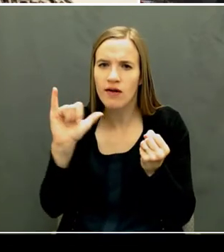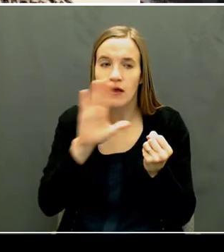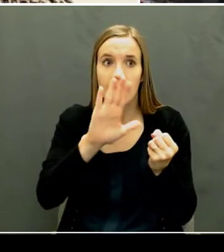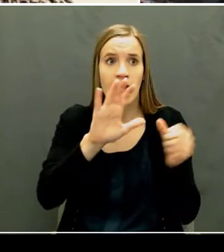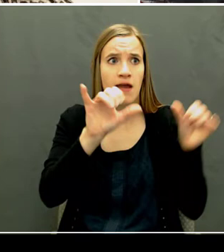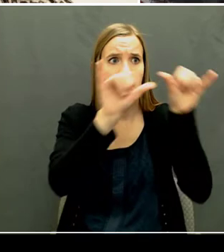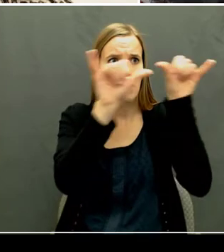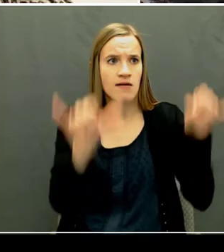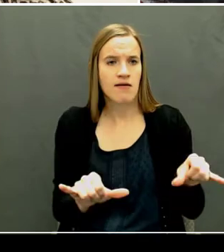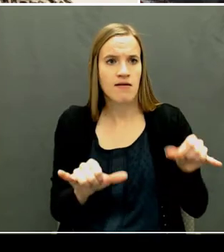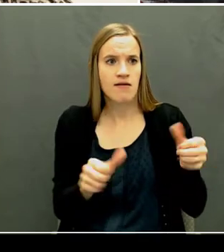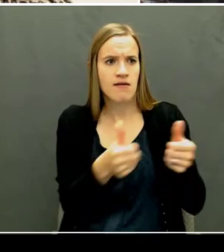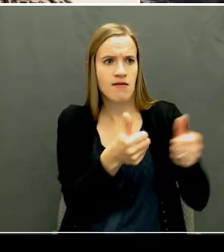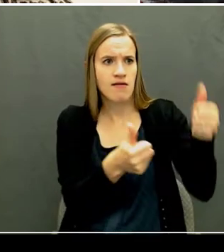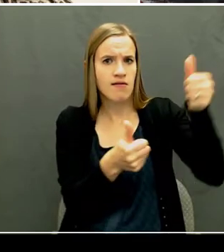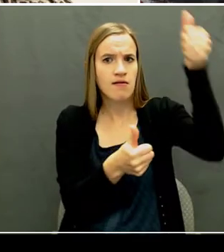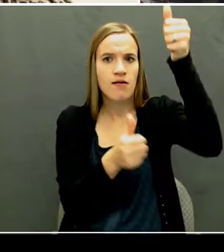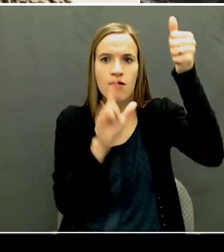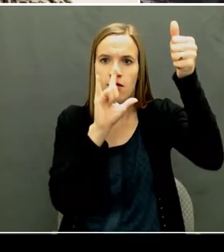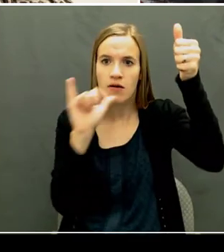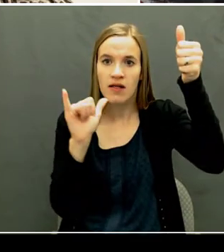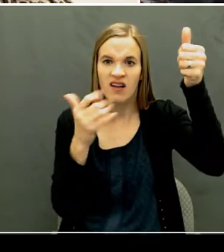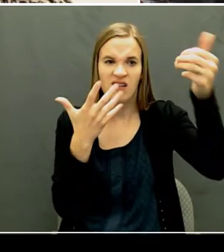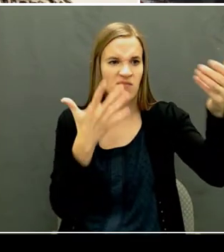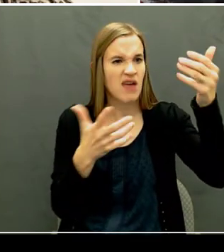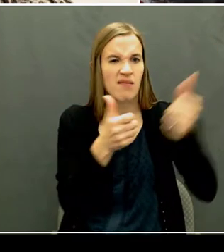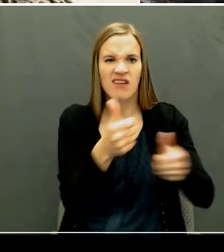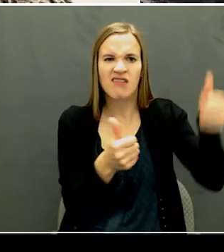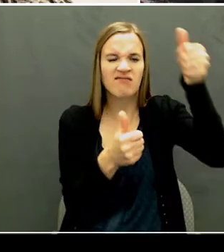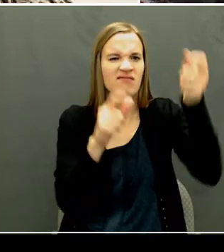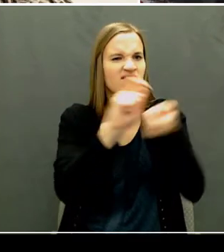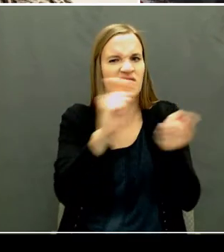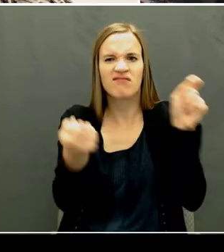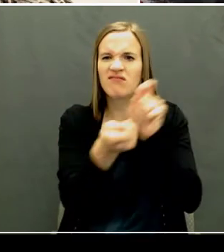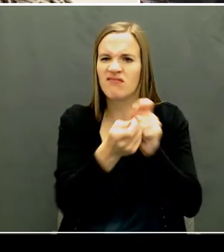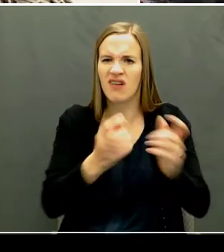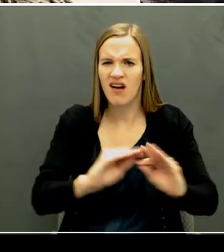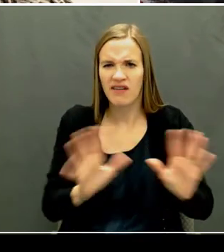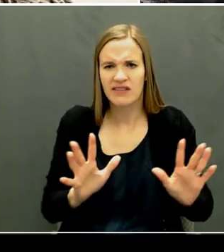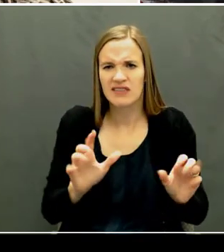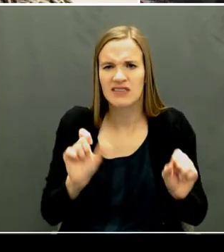ways to organize because there clearly are, you know, me, you look at what Alice Wong has done